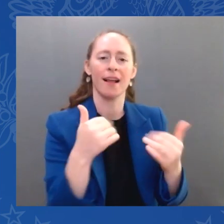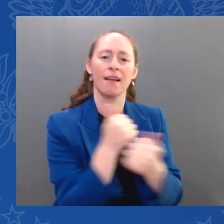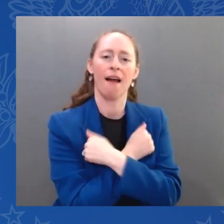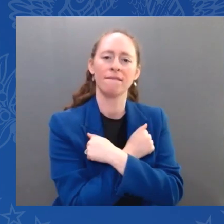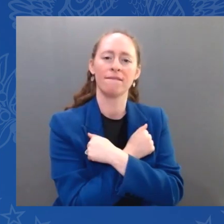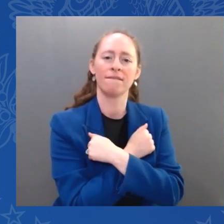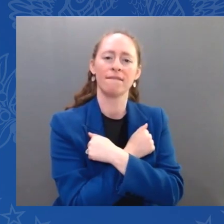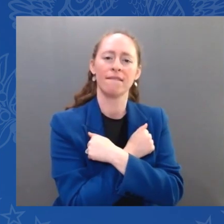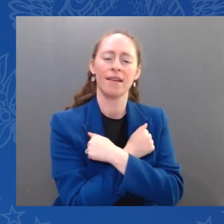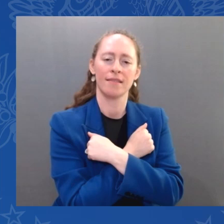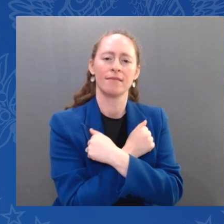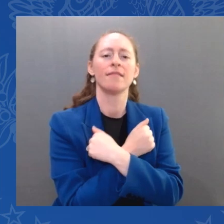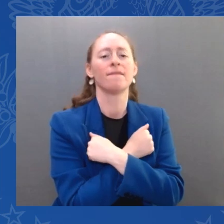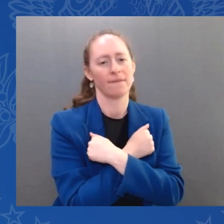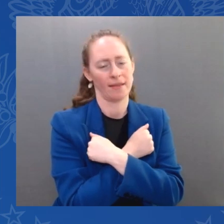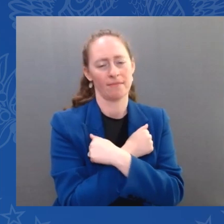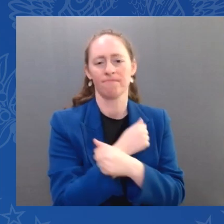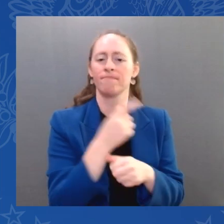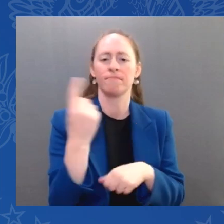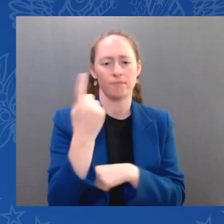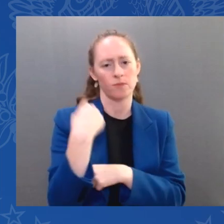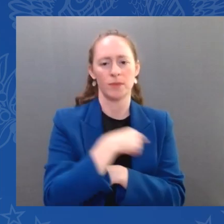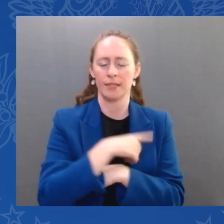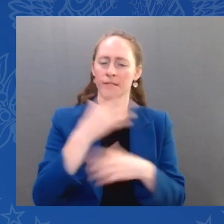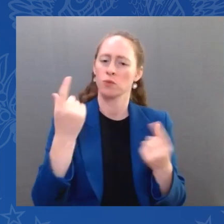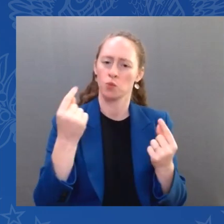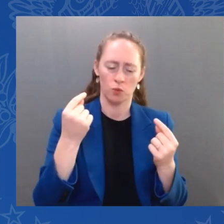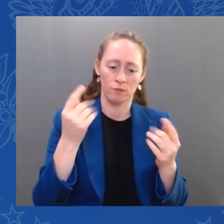And to stand with those courageous enough to lead us.